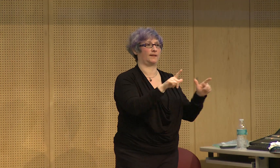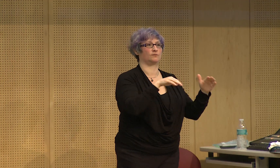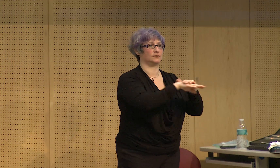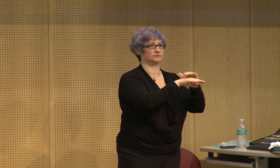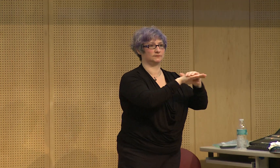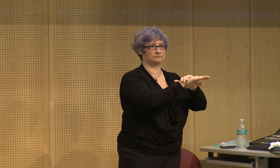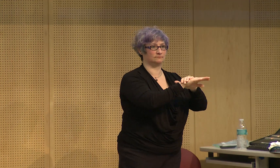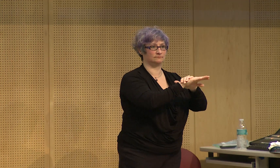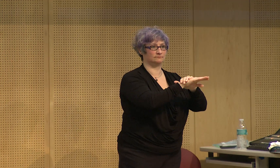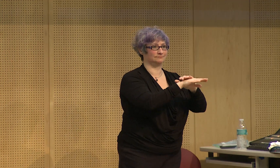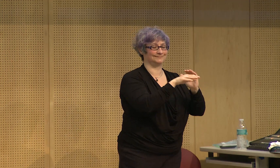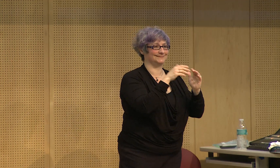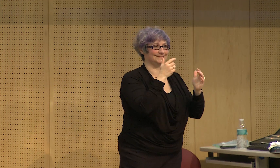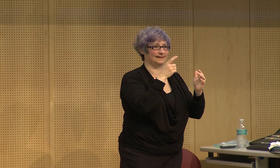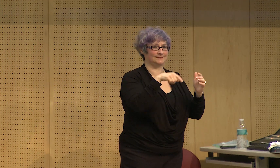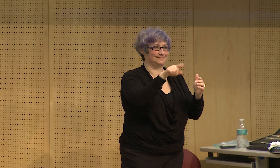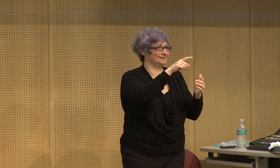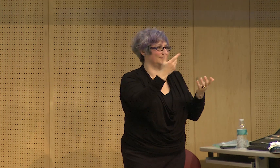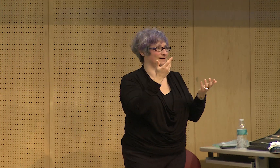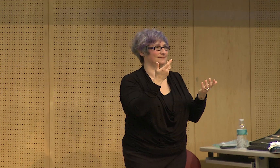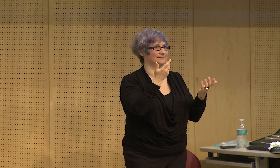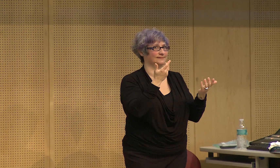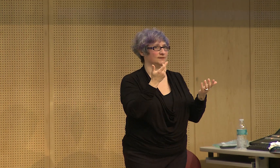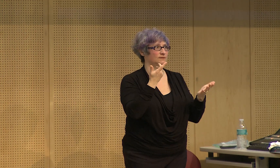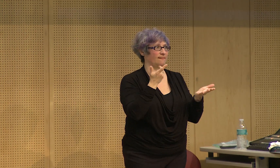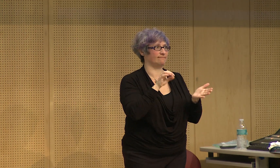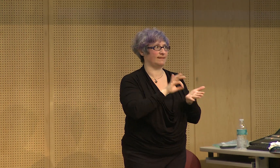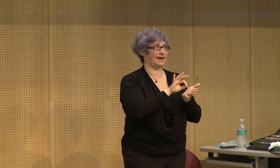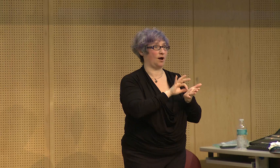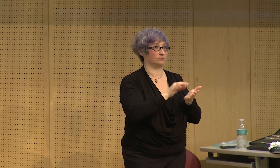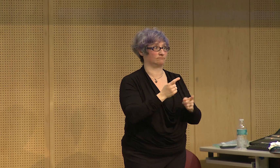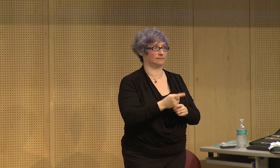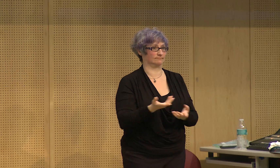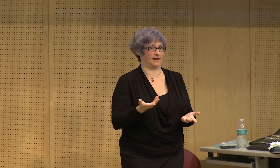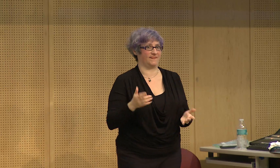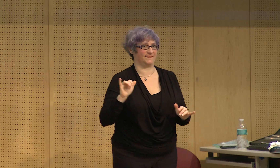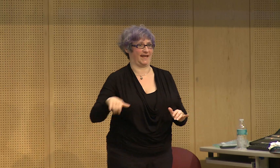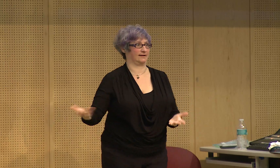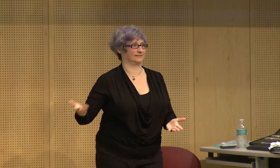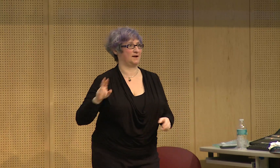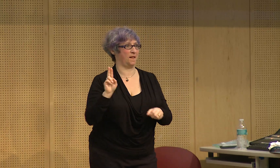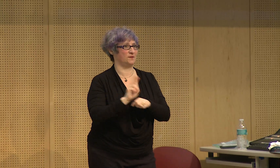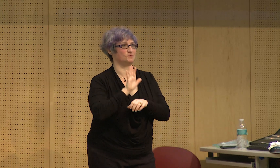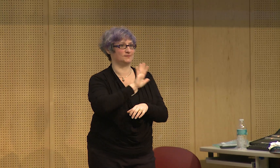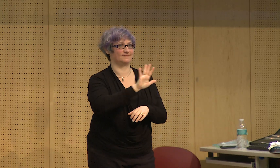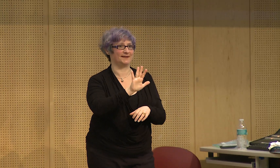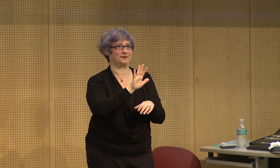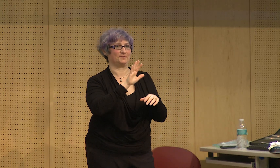children who are in a language-rich environment in which they have access to language